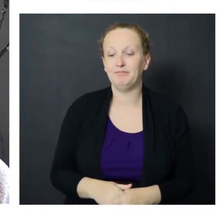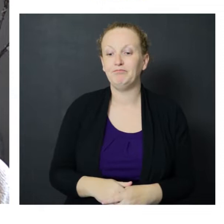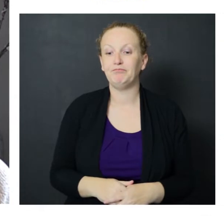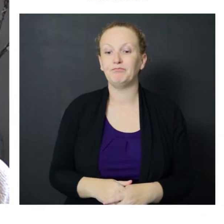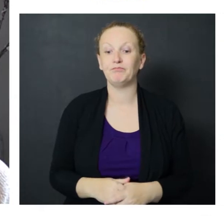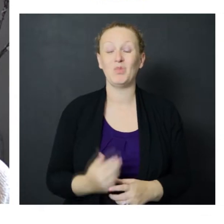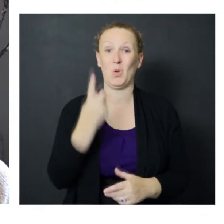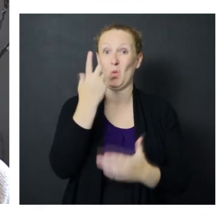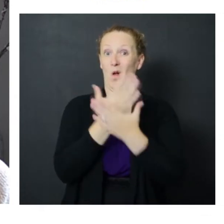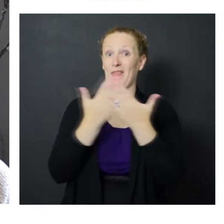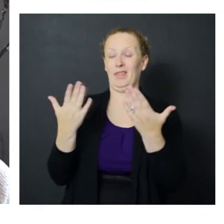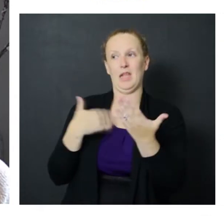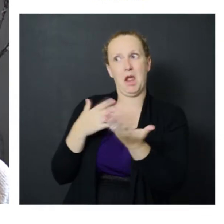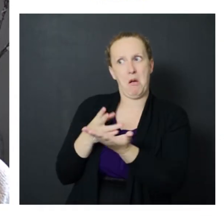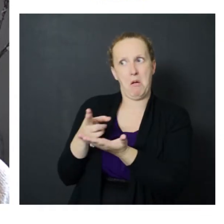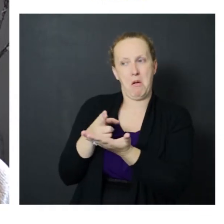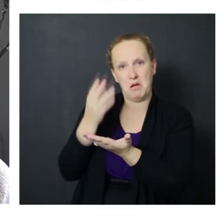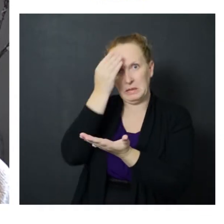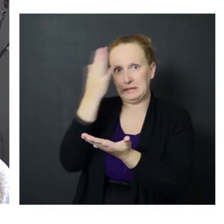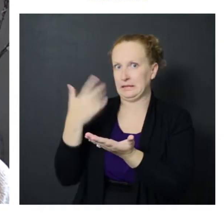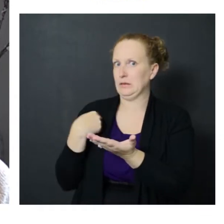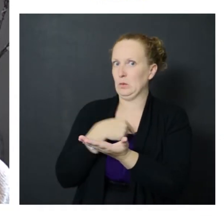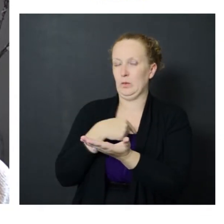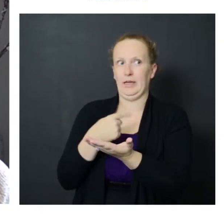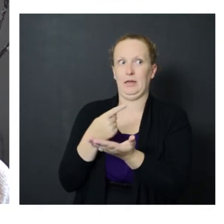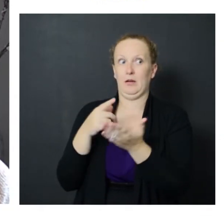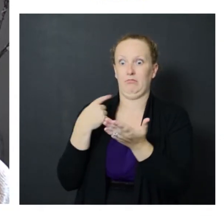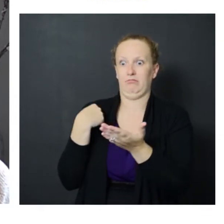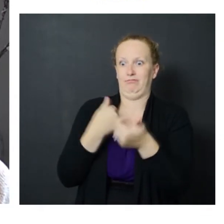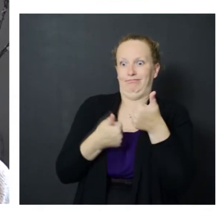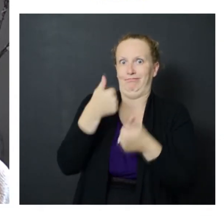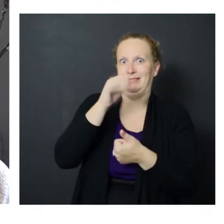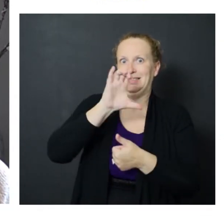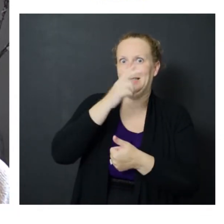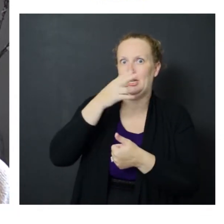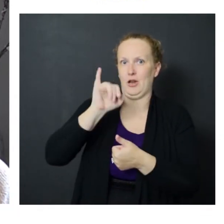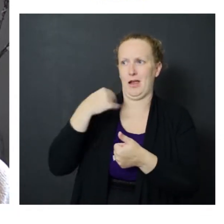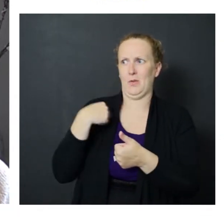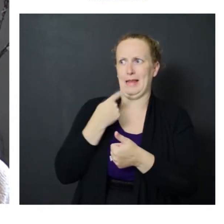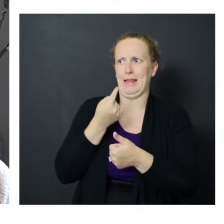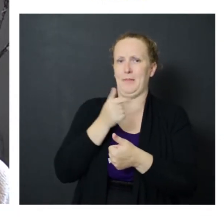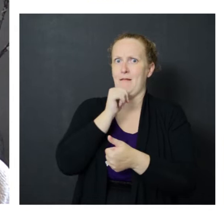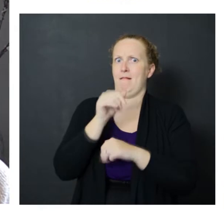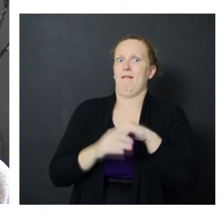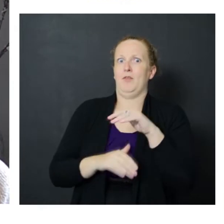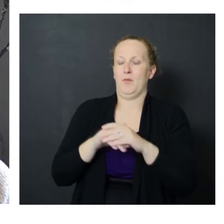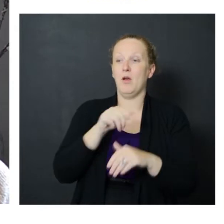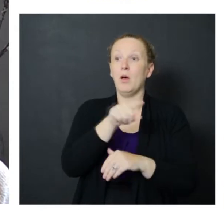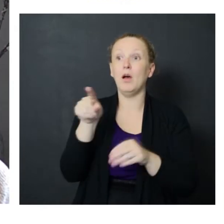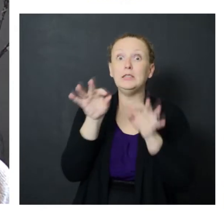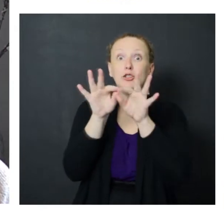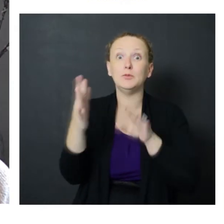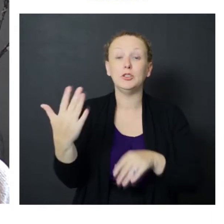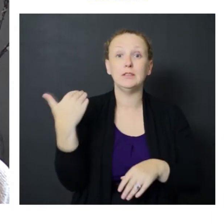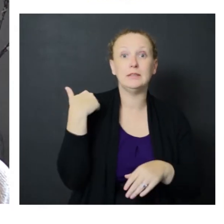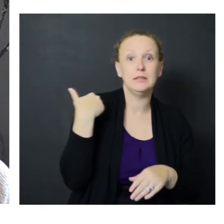not quite comfortable with to tell you the truth, as an organization is when people, mostly interpreters, would ask us,